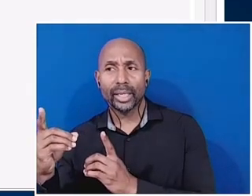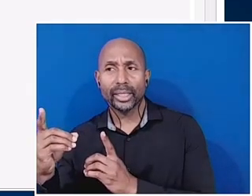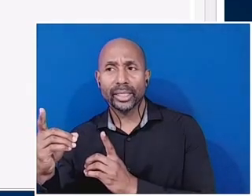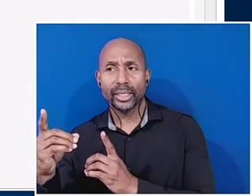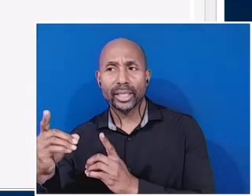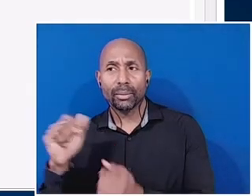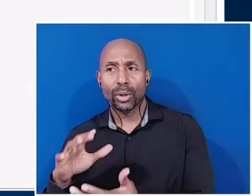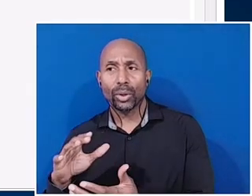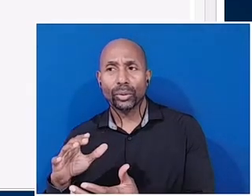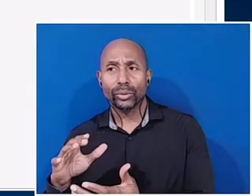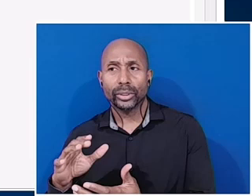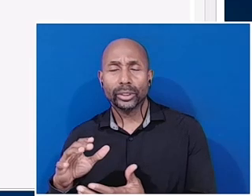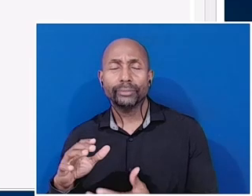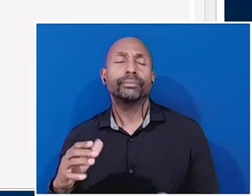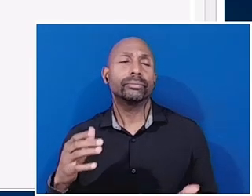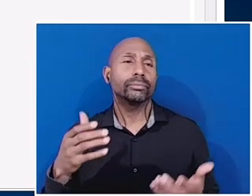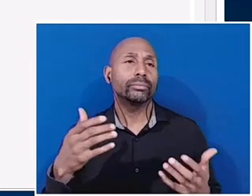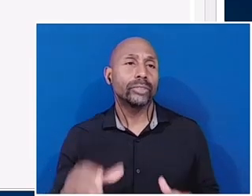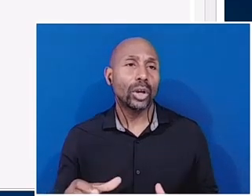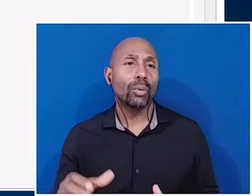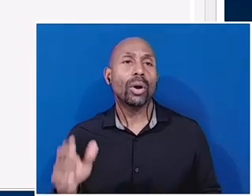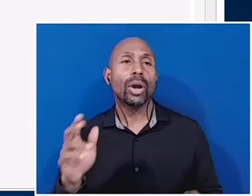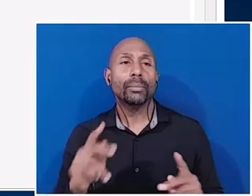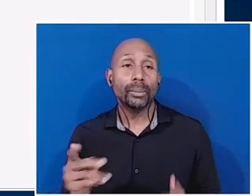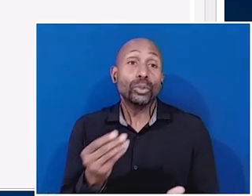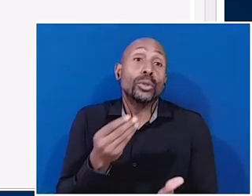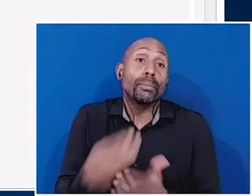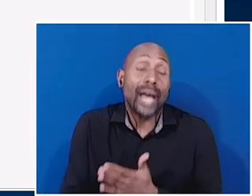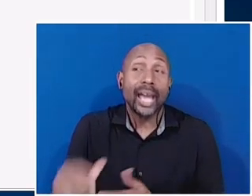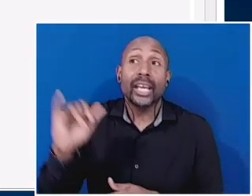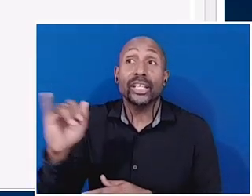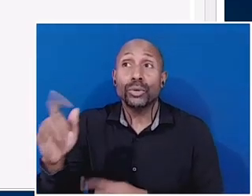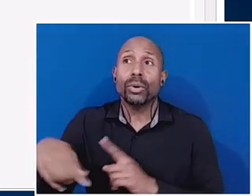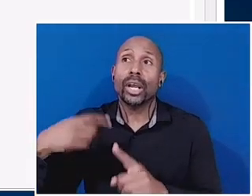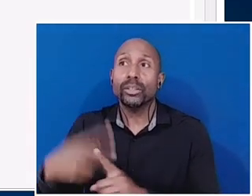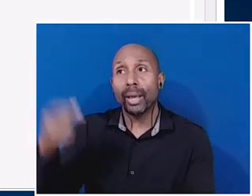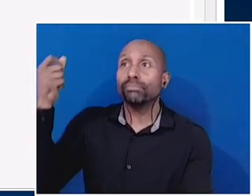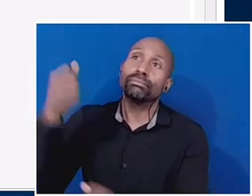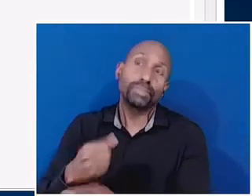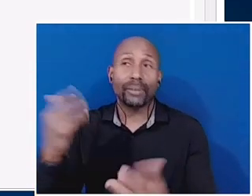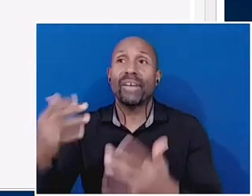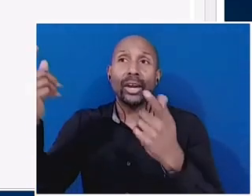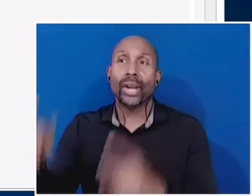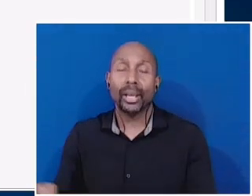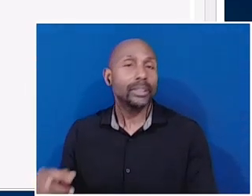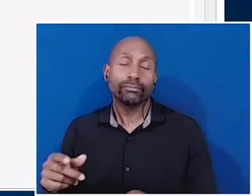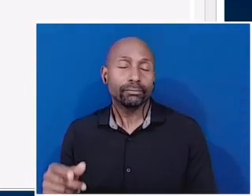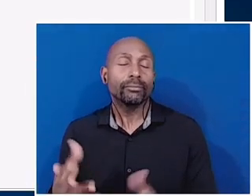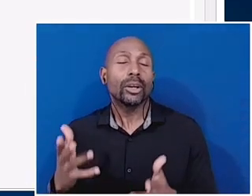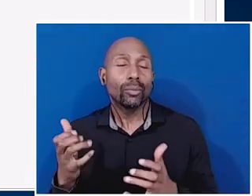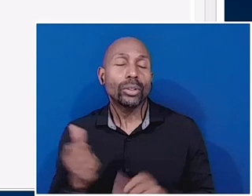is on fire. You want to make sure people have it in case the house catches fire. But in this instance, I tend to agree with